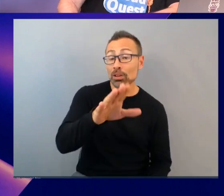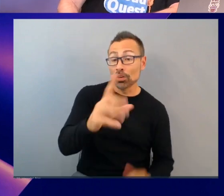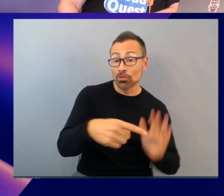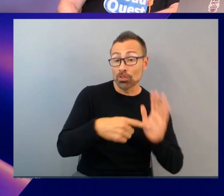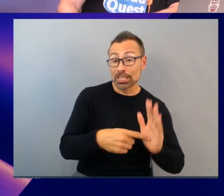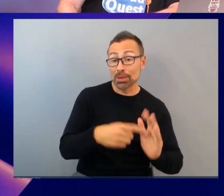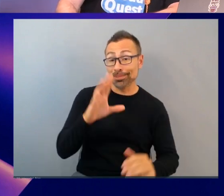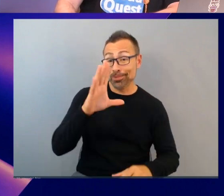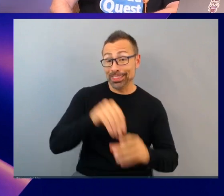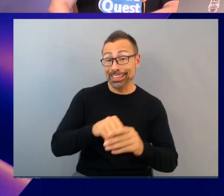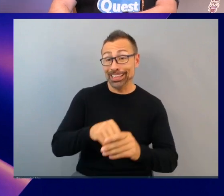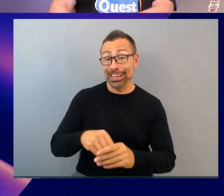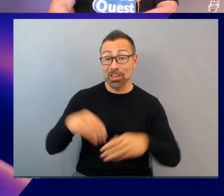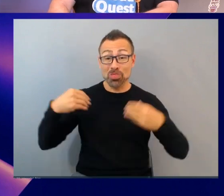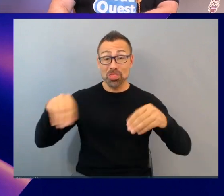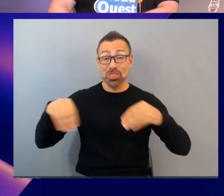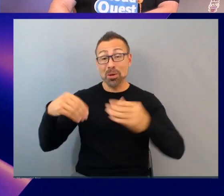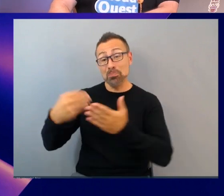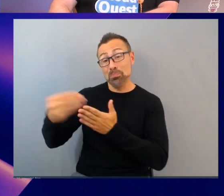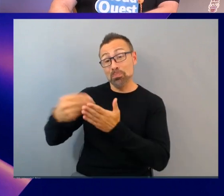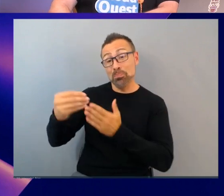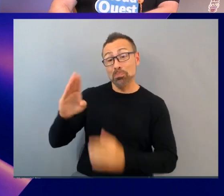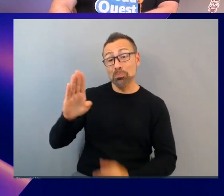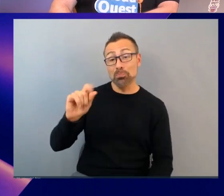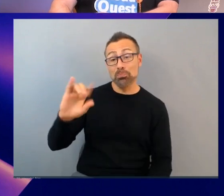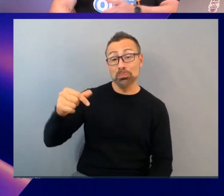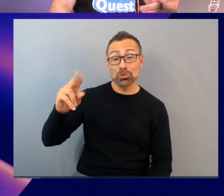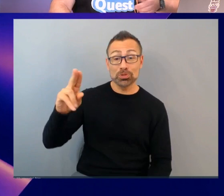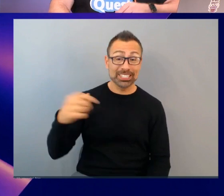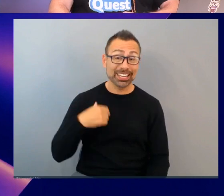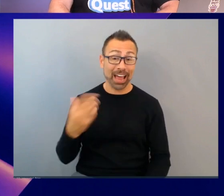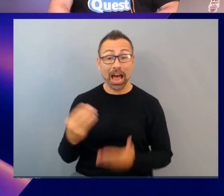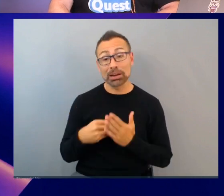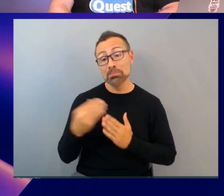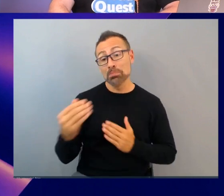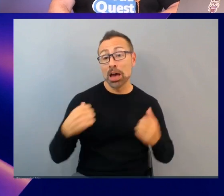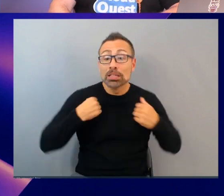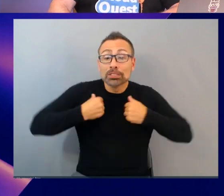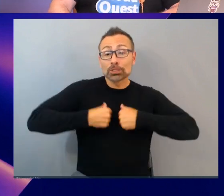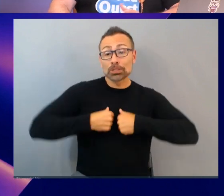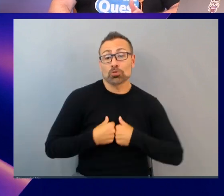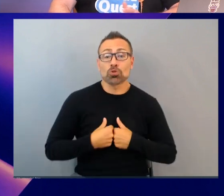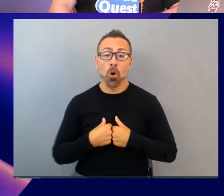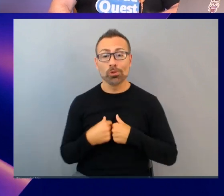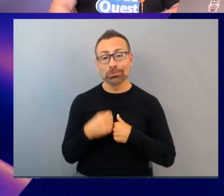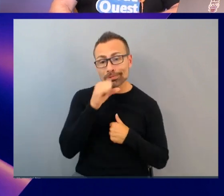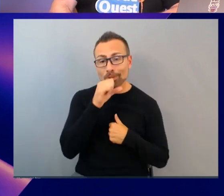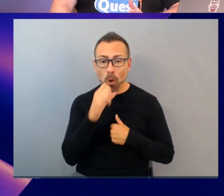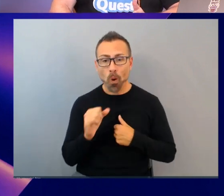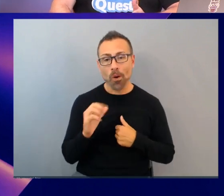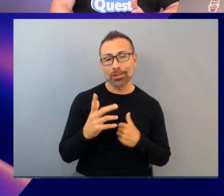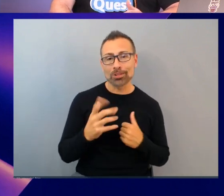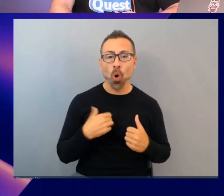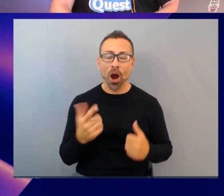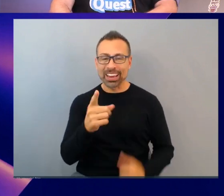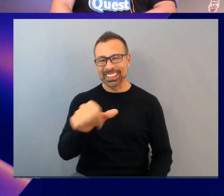I can buy this orange coat or I can buy this. Look at that, I look like a doctor. And I can buy this one for 30 gems. - A lab coat.